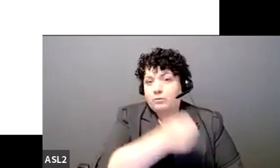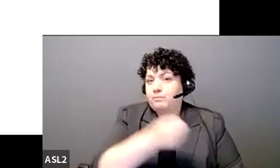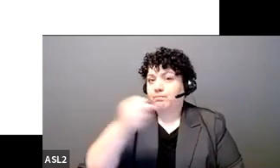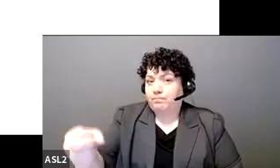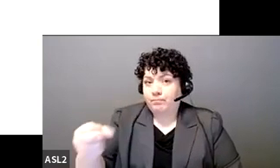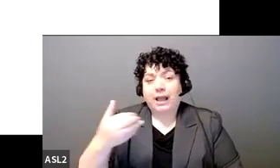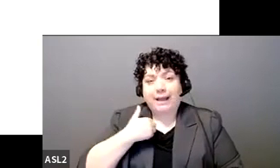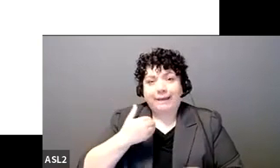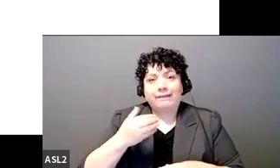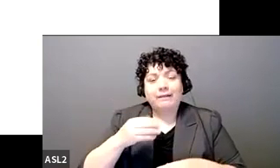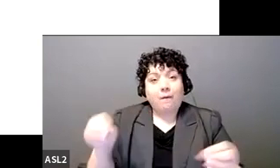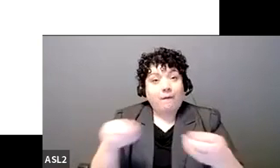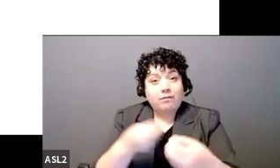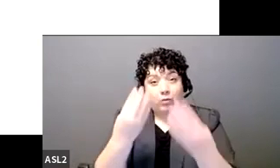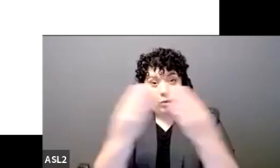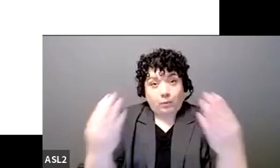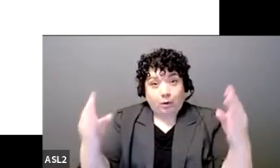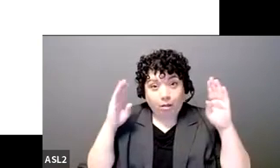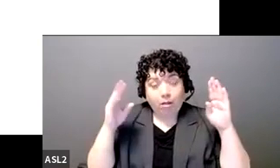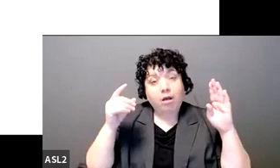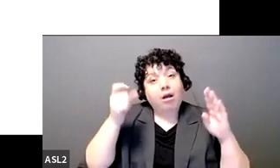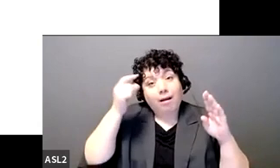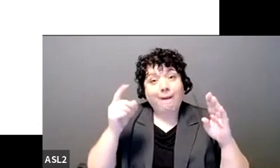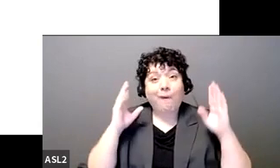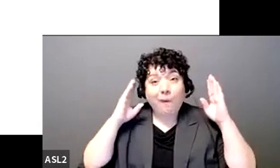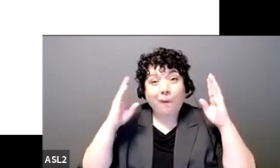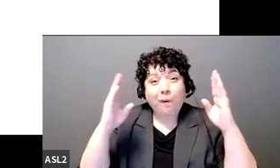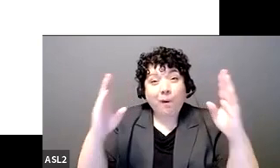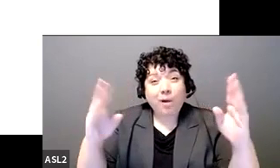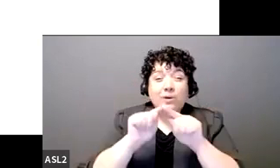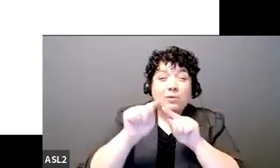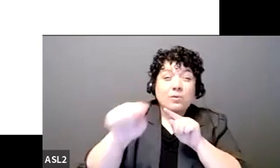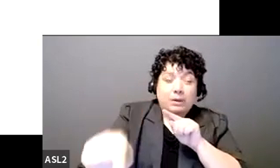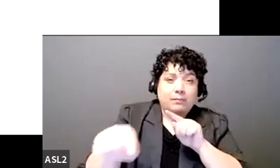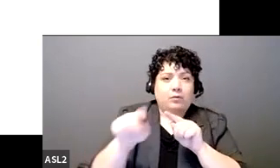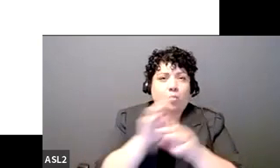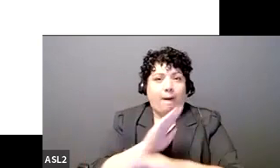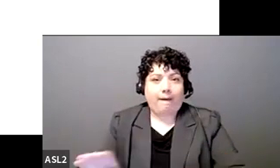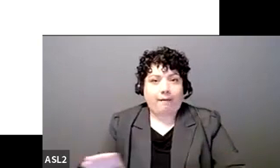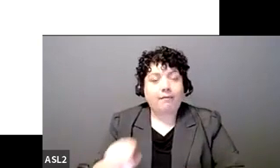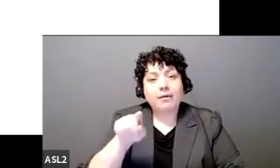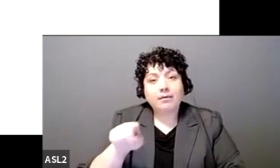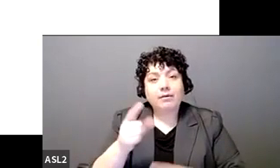at the very end of the hall where it was nice and quiet he had his back at the entrance